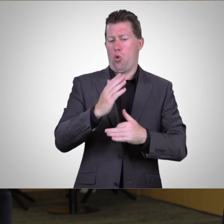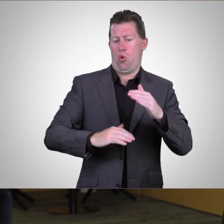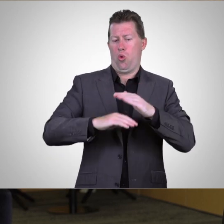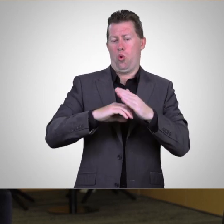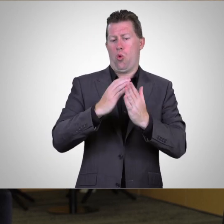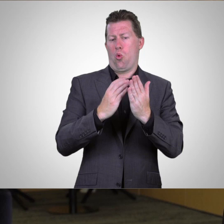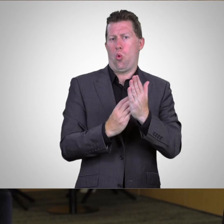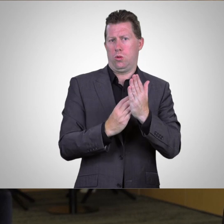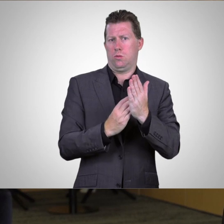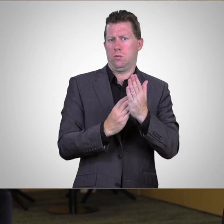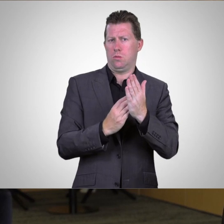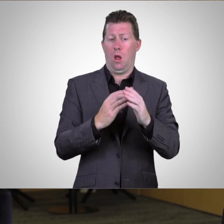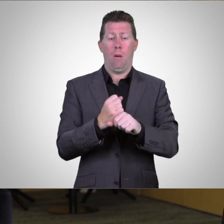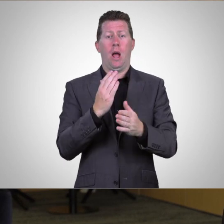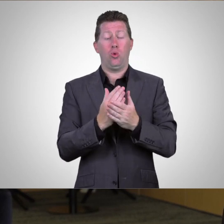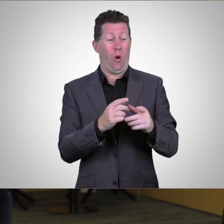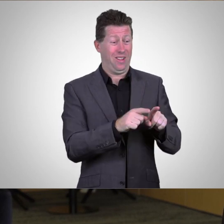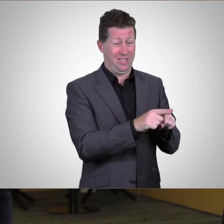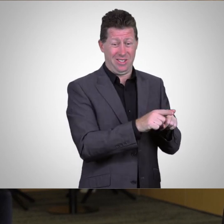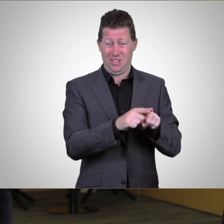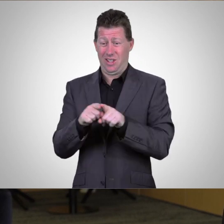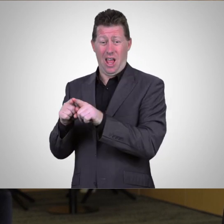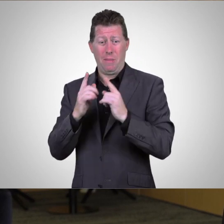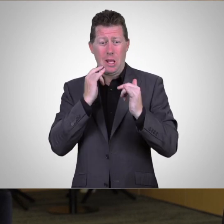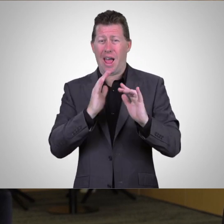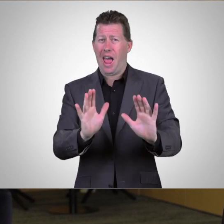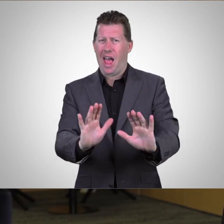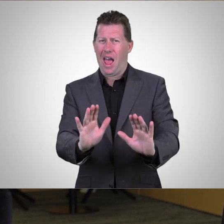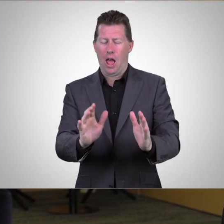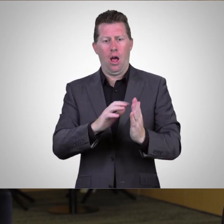their course and making sure that they're not always the same type of assessment,